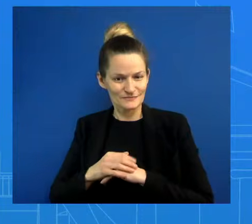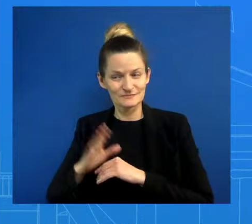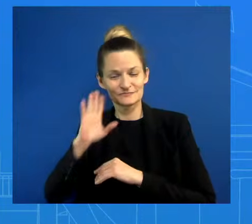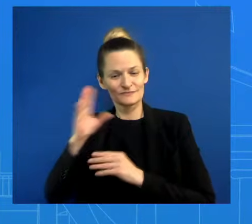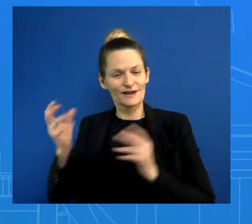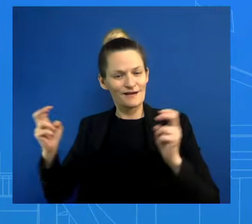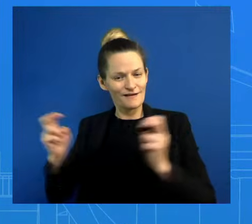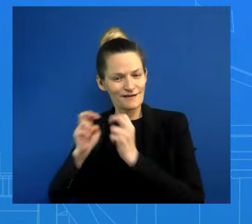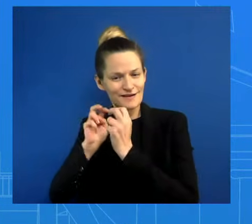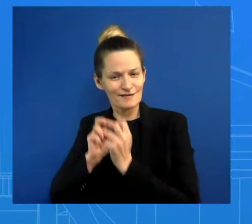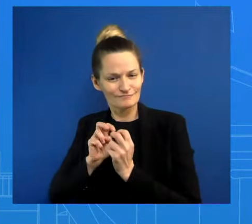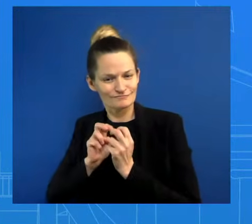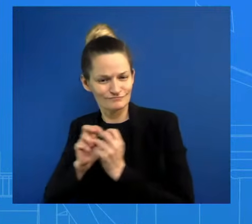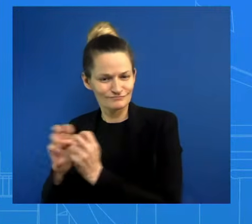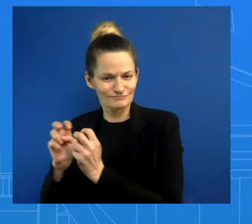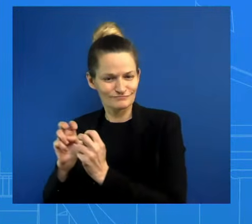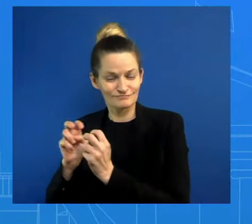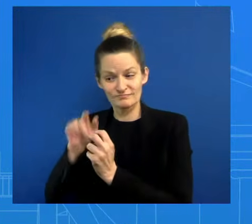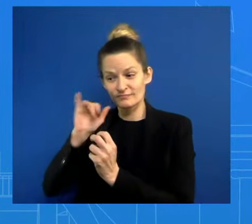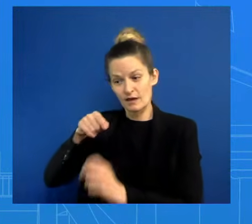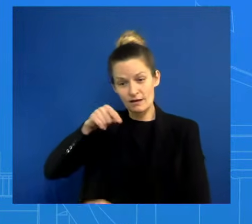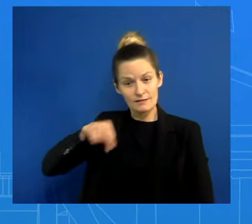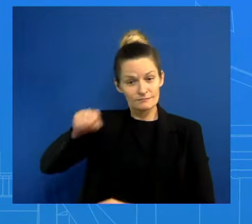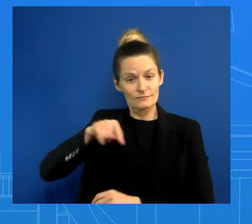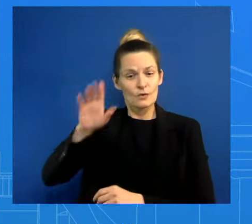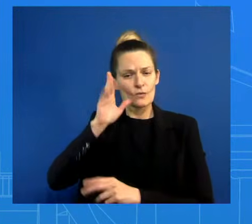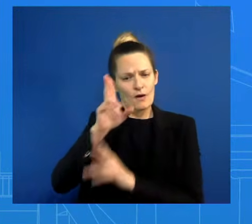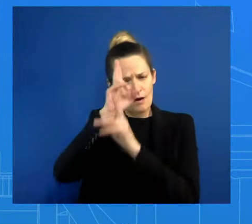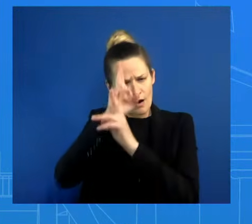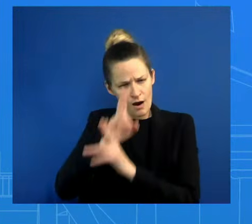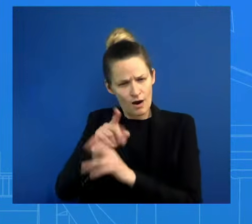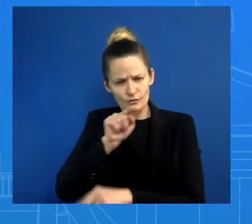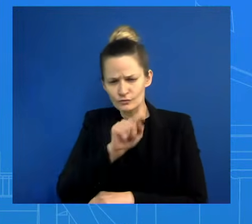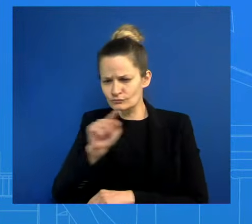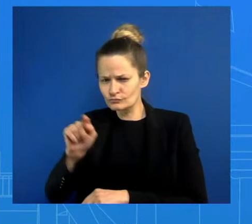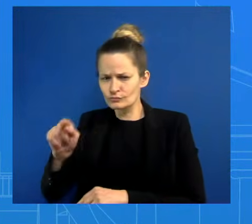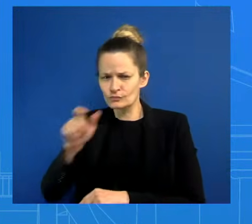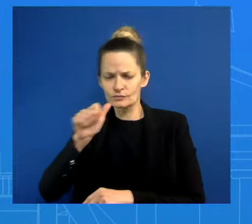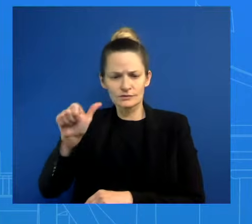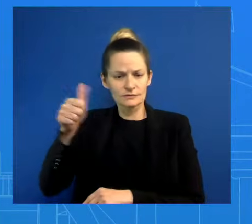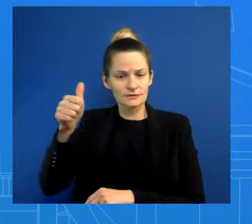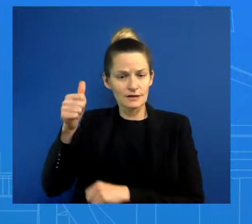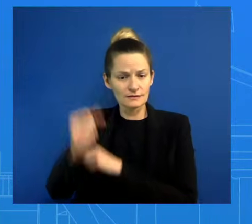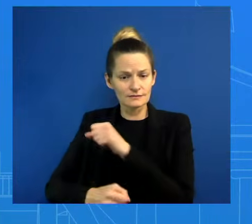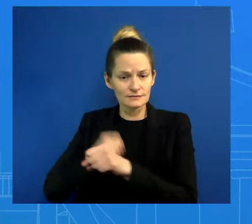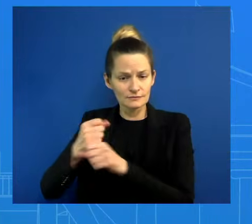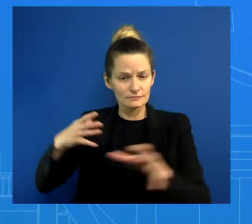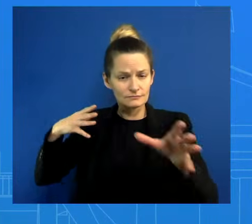We will have more details on that next week. On Thursday, the President will continue his participation